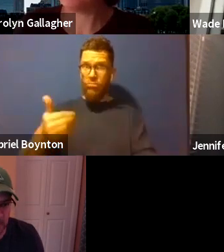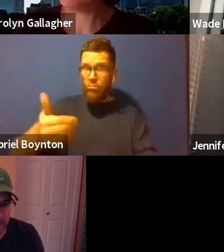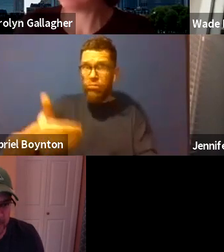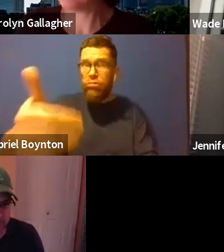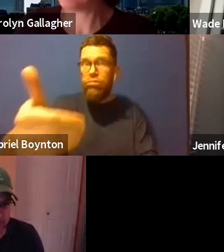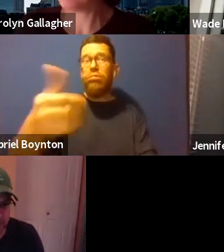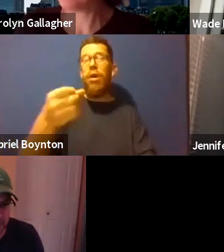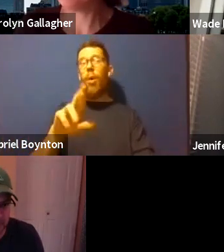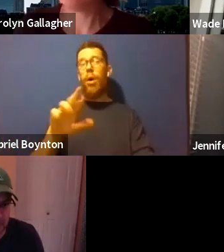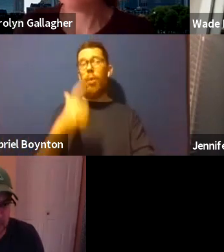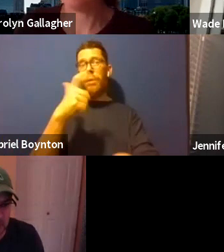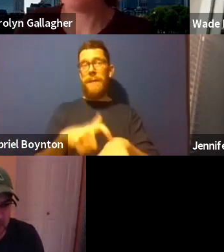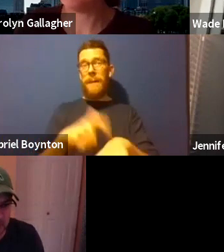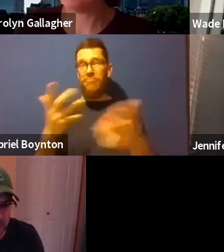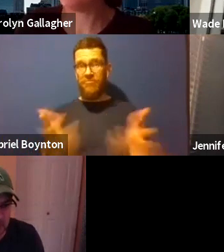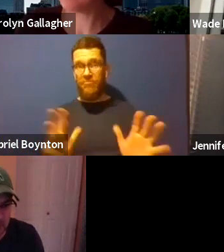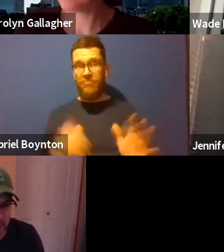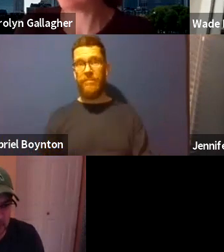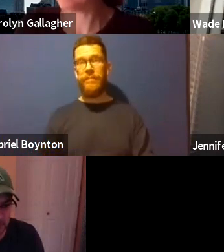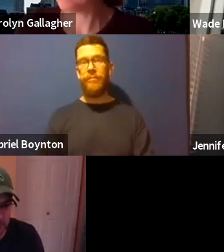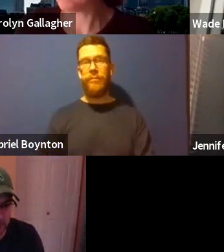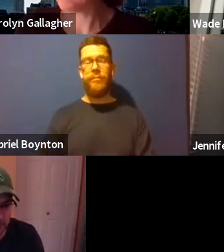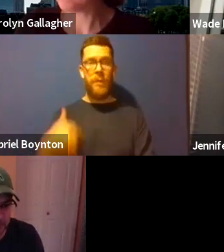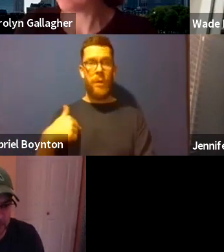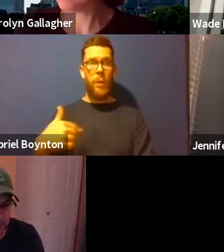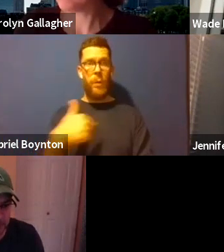Joe Baeta, Supt. : Well, we, we believe it's going to be ongoing. And I also believe it's going to be targeted.